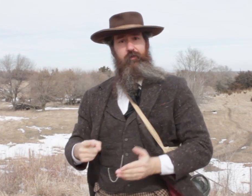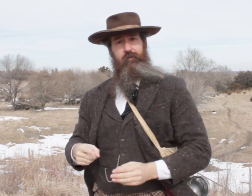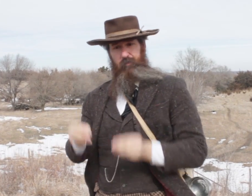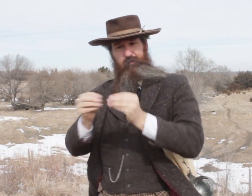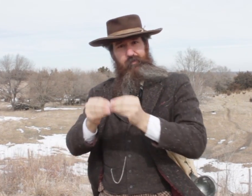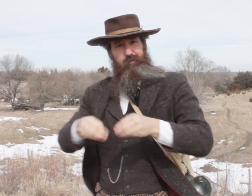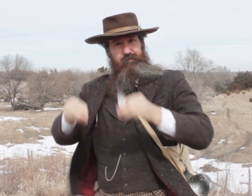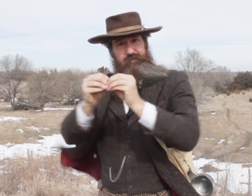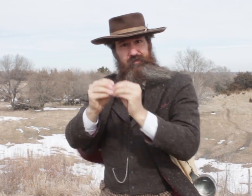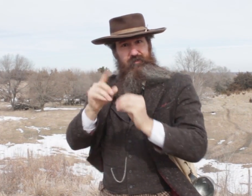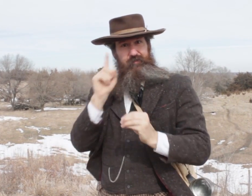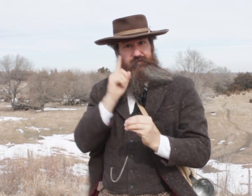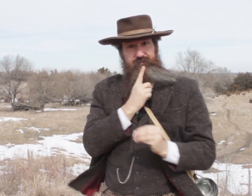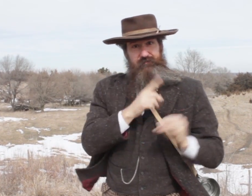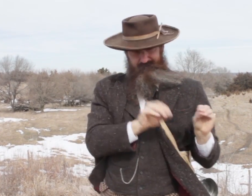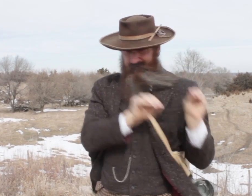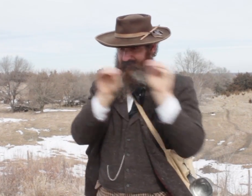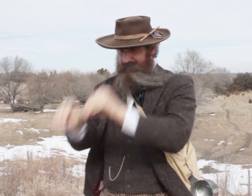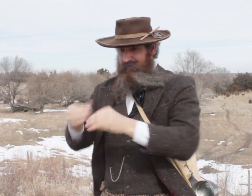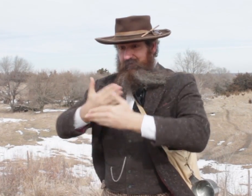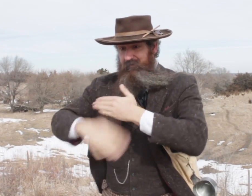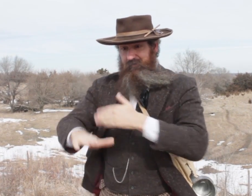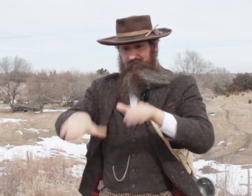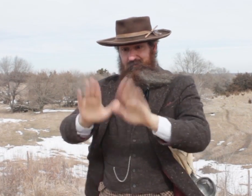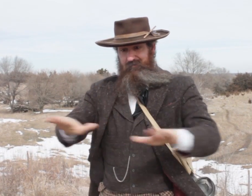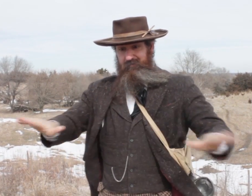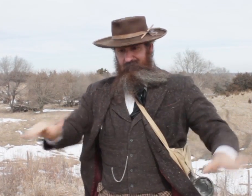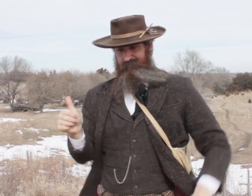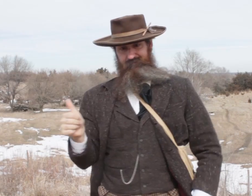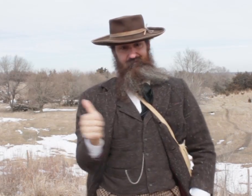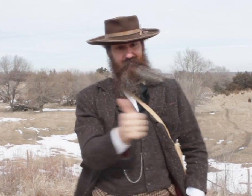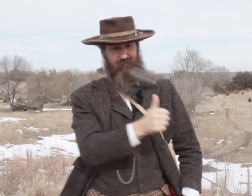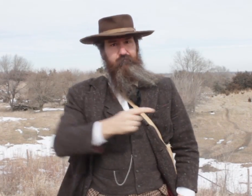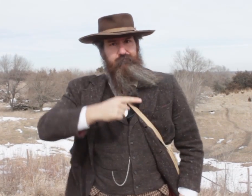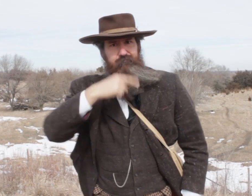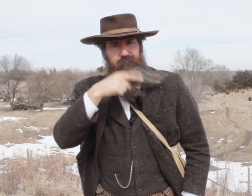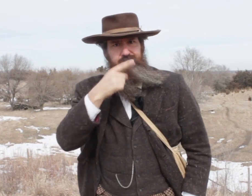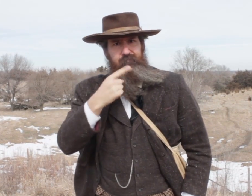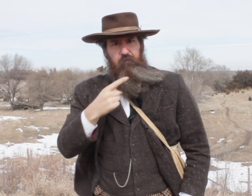the more deaf and hard of hearing people move in that area meant they would conceive hearing children and